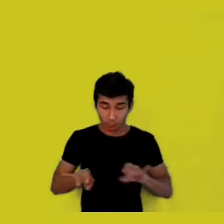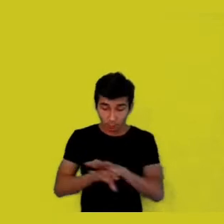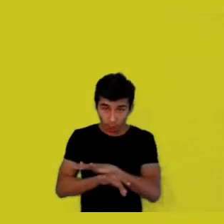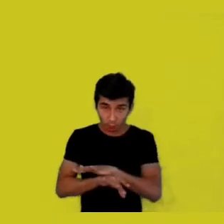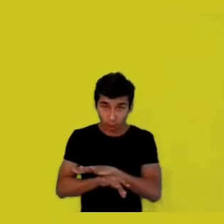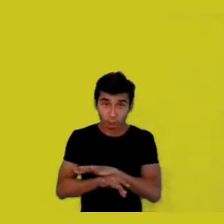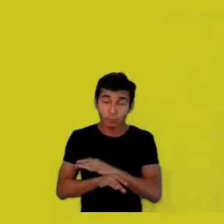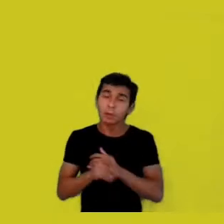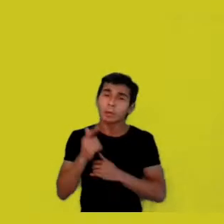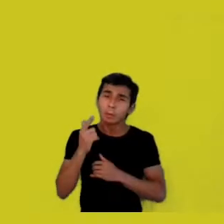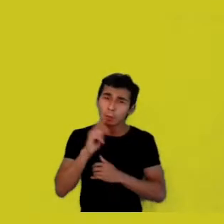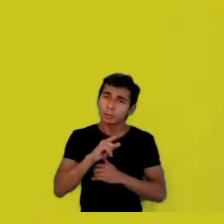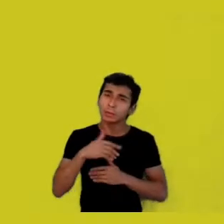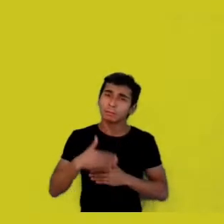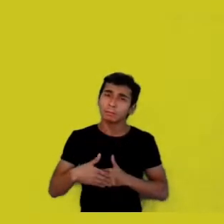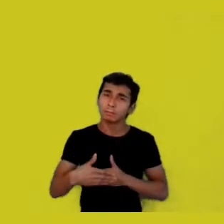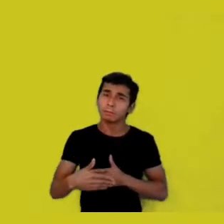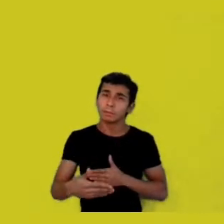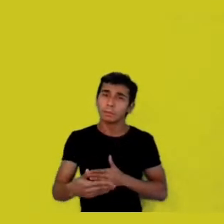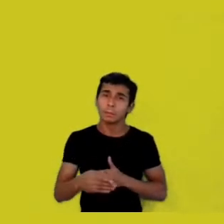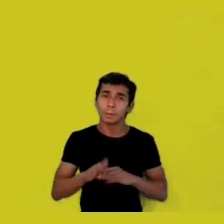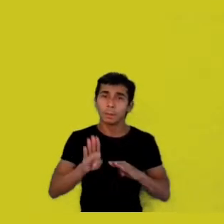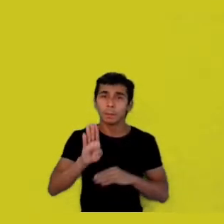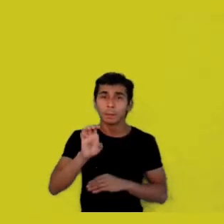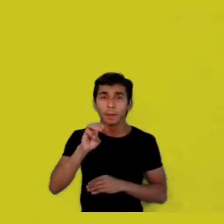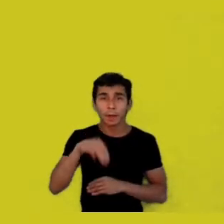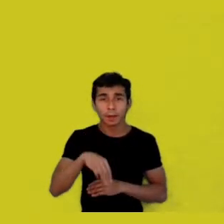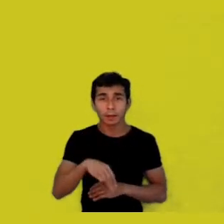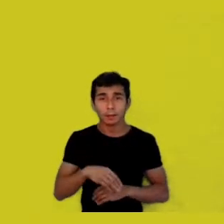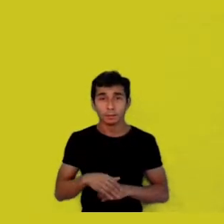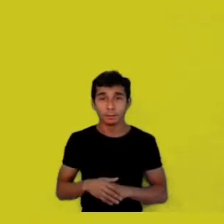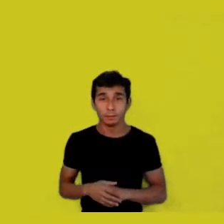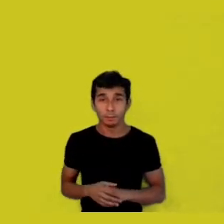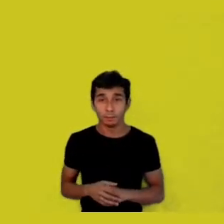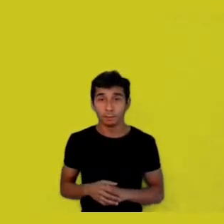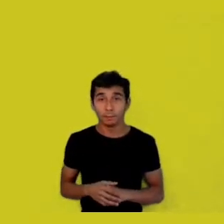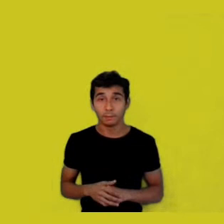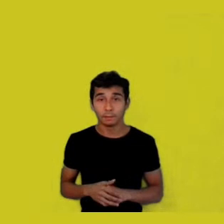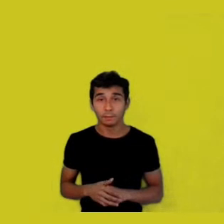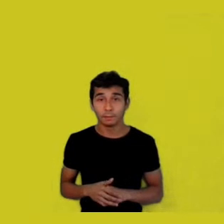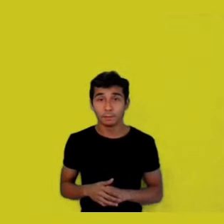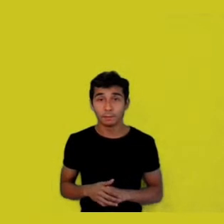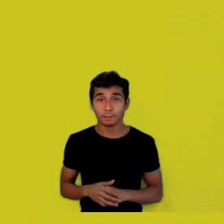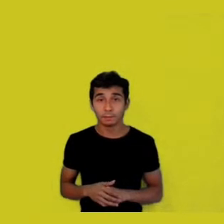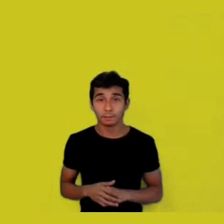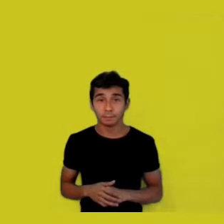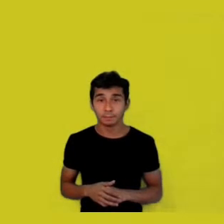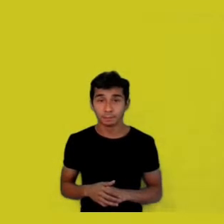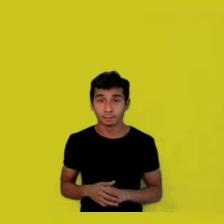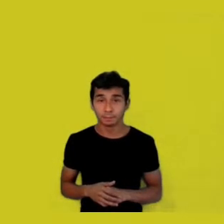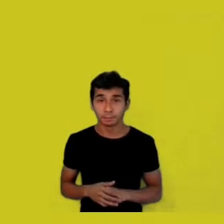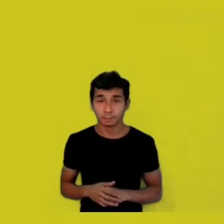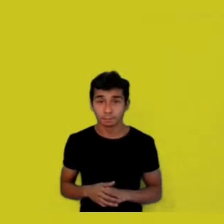this other part can begin to be accessed.